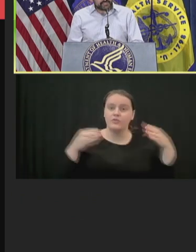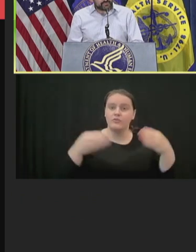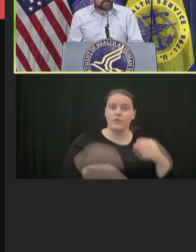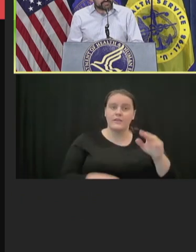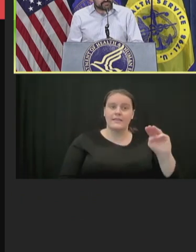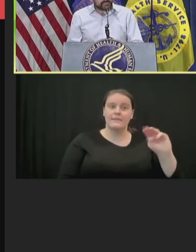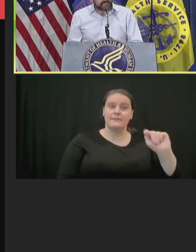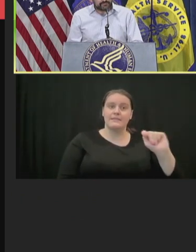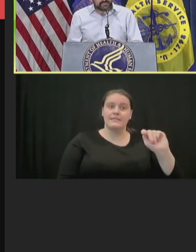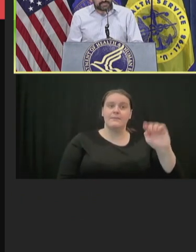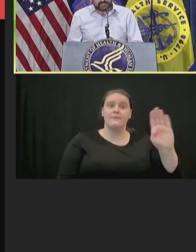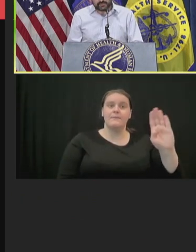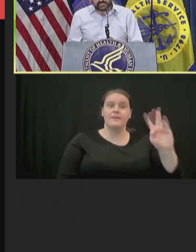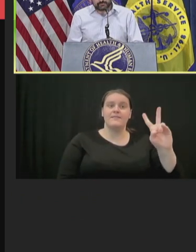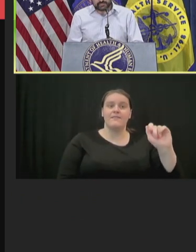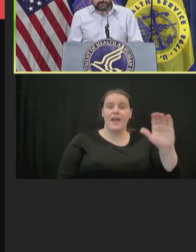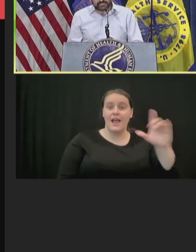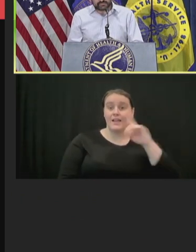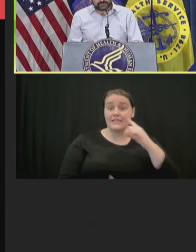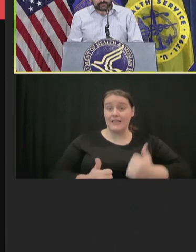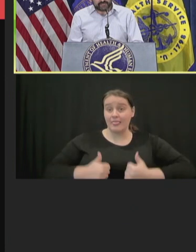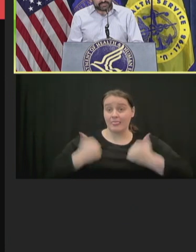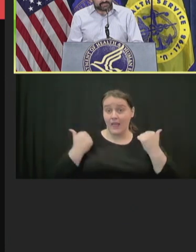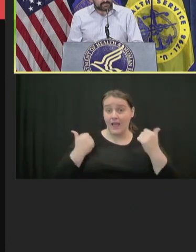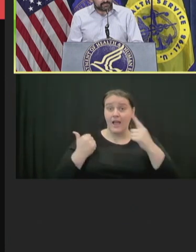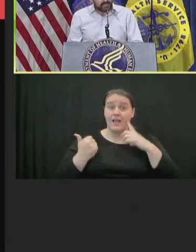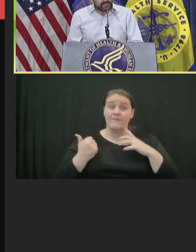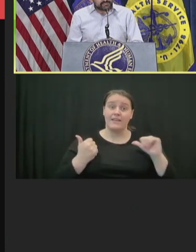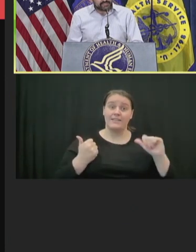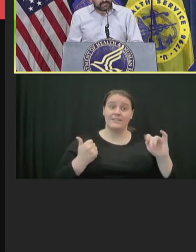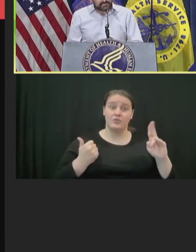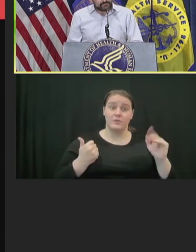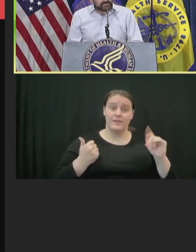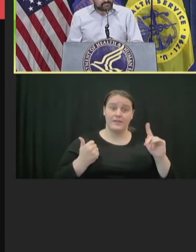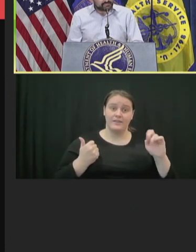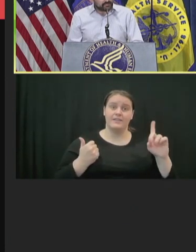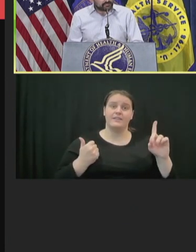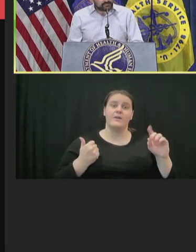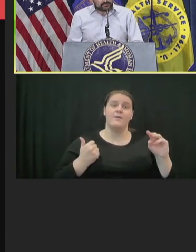because it's a live, attenuated mycobacterial vaccine. It's actually based on a clinical